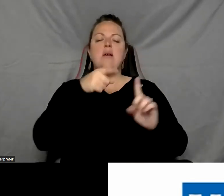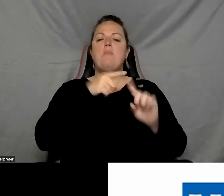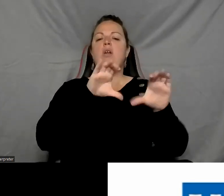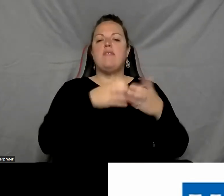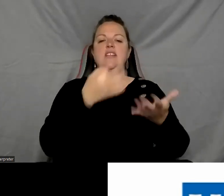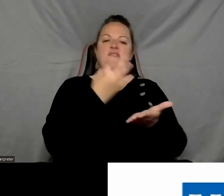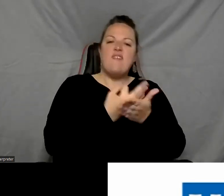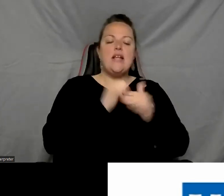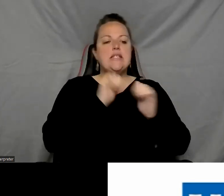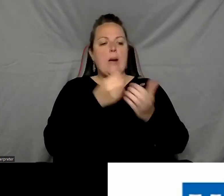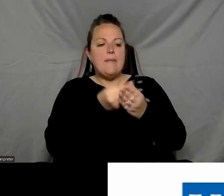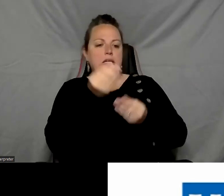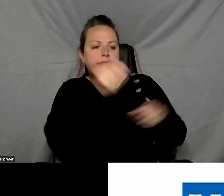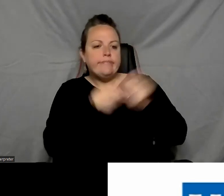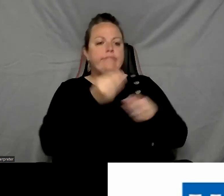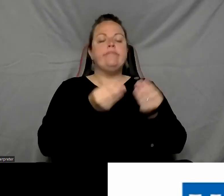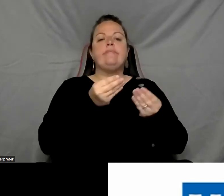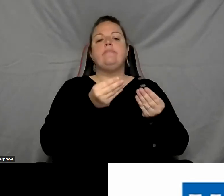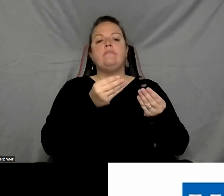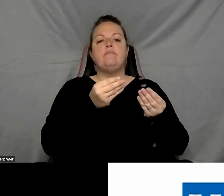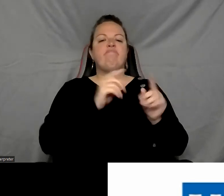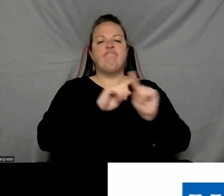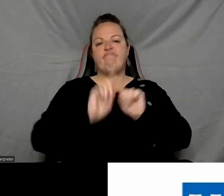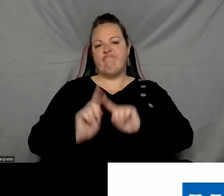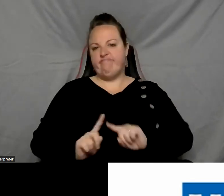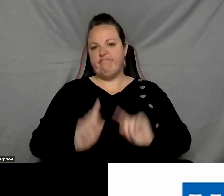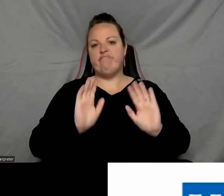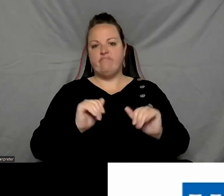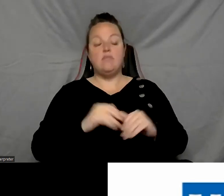how to budget and different things like that. And I went to the professor within the first